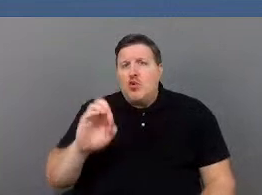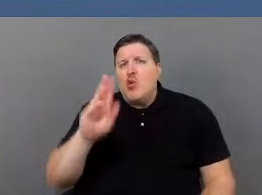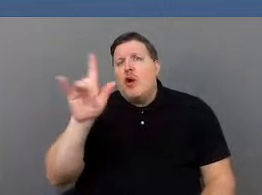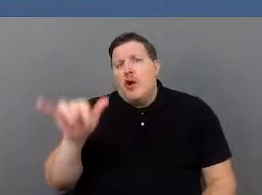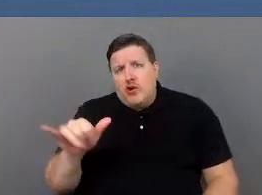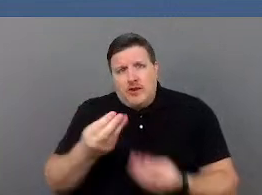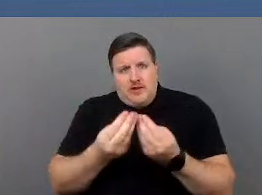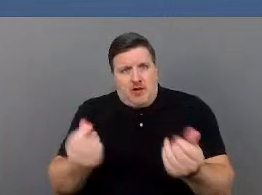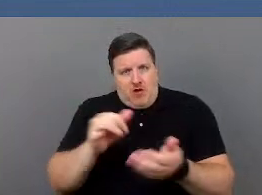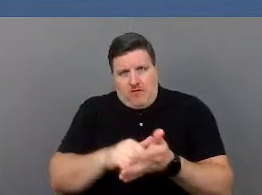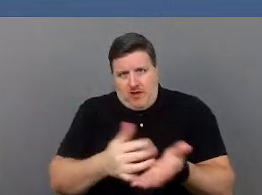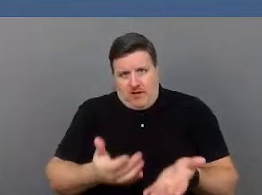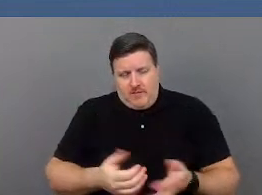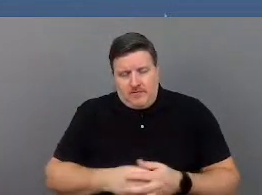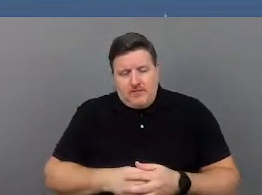THEY TRIED TO COMMIT SUICIDE SOON AFTER THE INCIDENT.